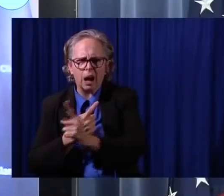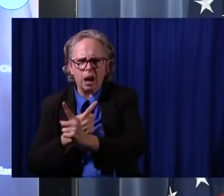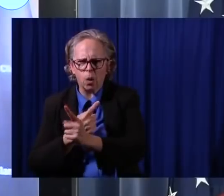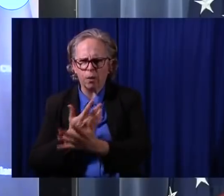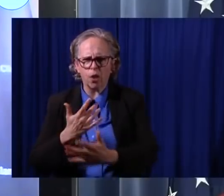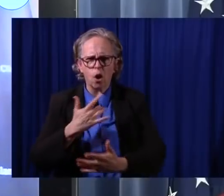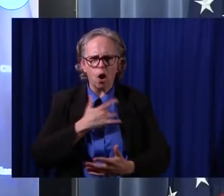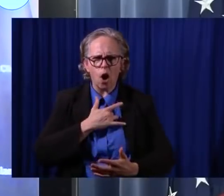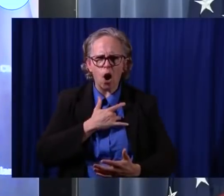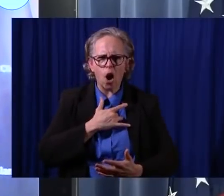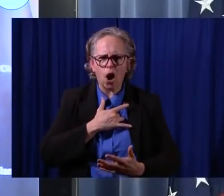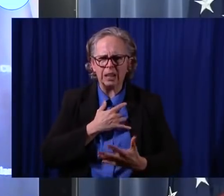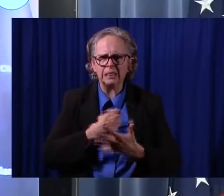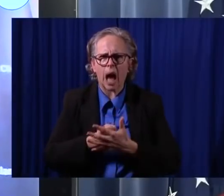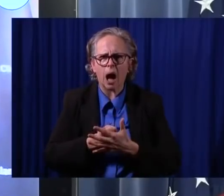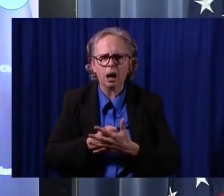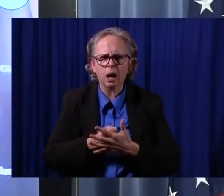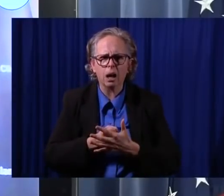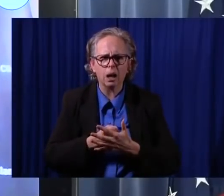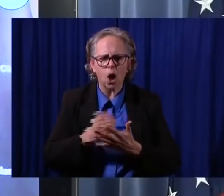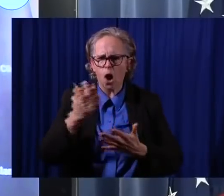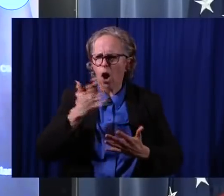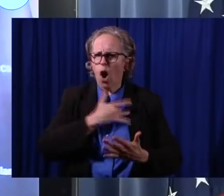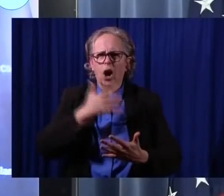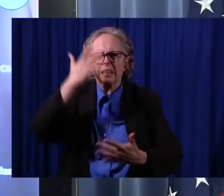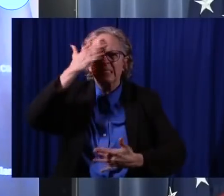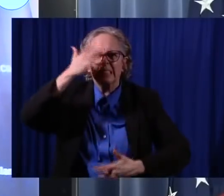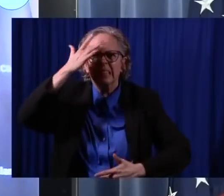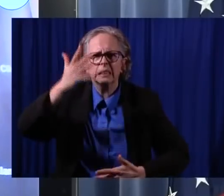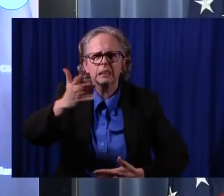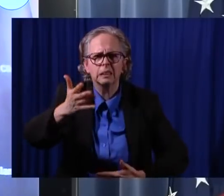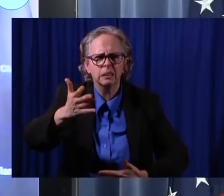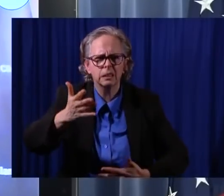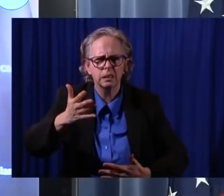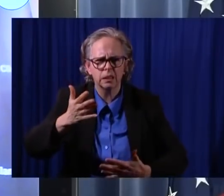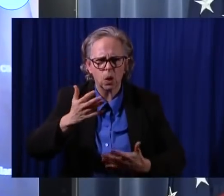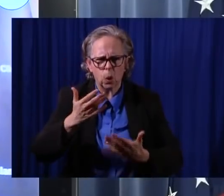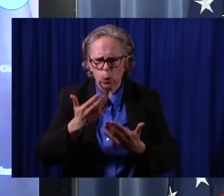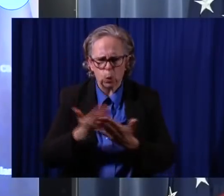CONDITIONS THAT ARE POTENTIALLY LIFE-THREATENING.